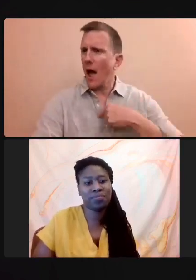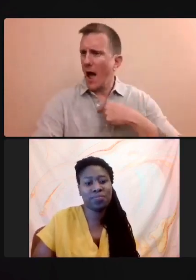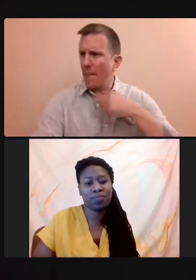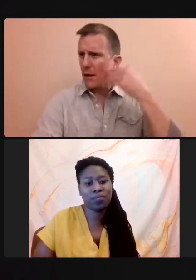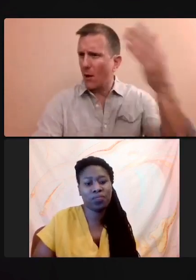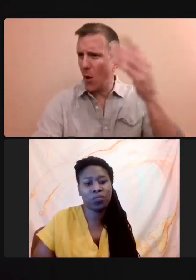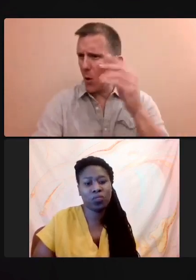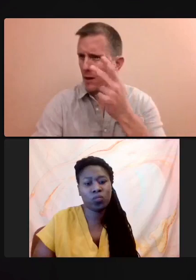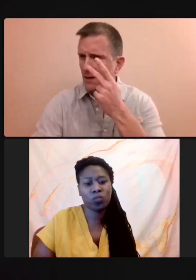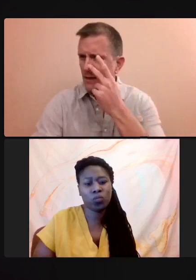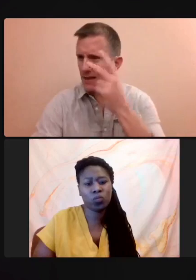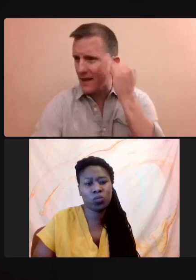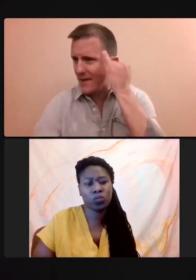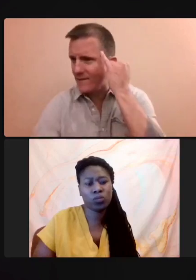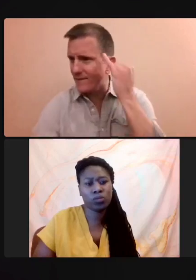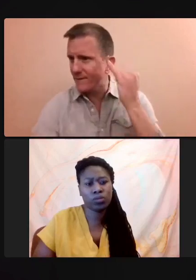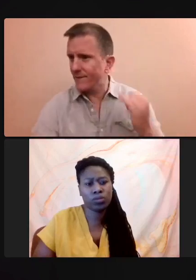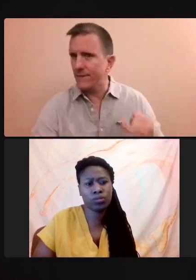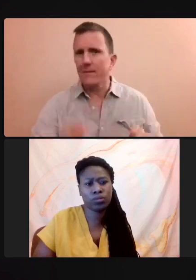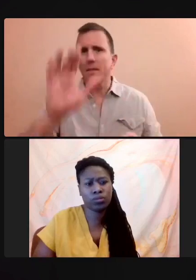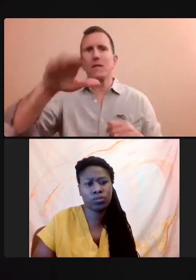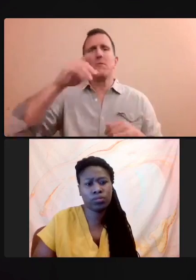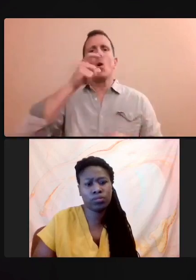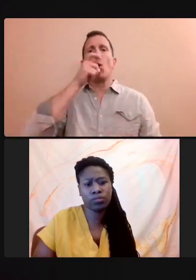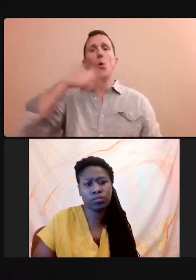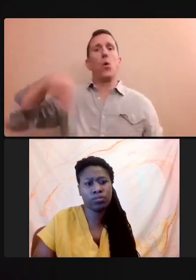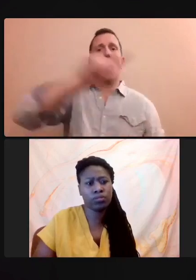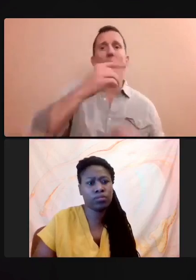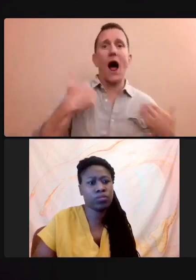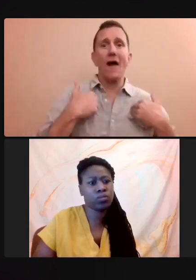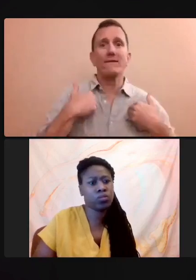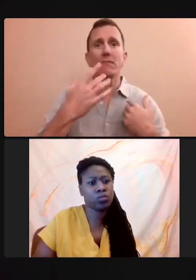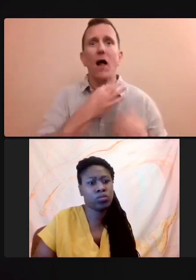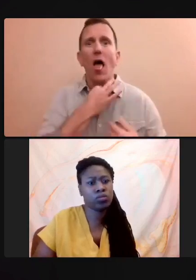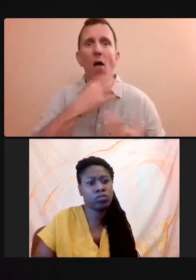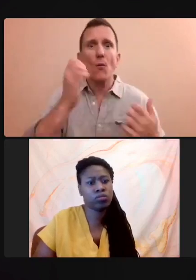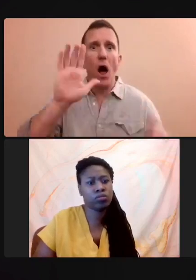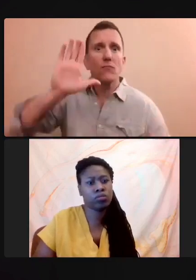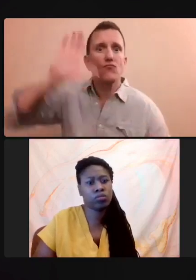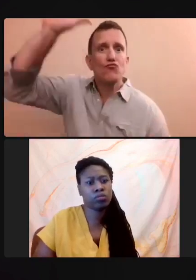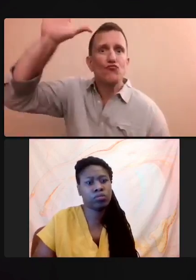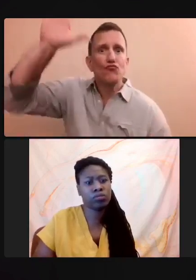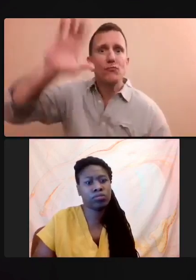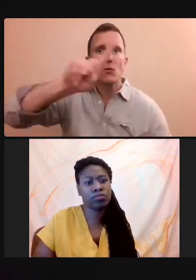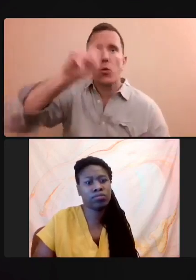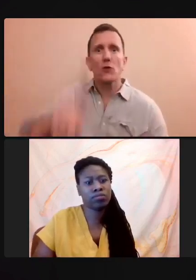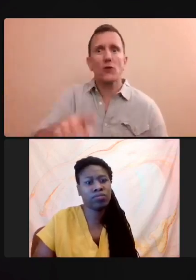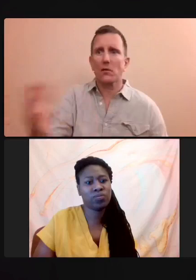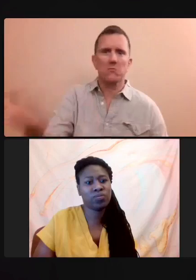And those expectations are that communication upfront before it starts. I think that's something that people can learn